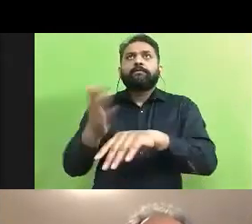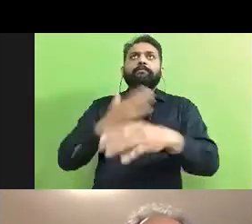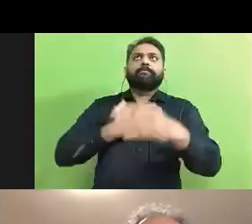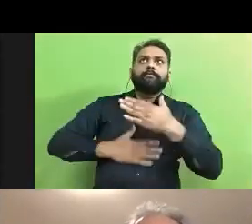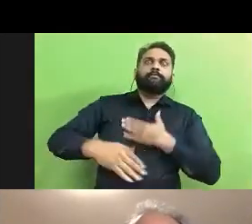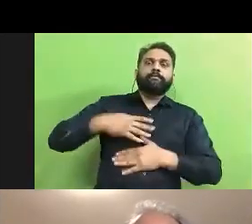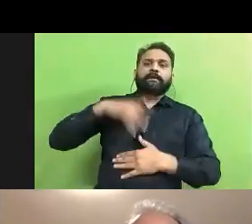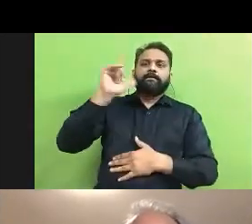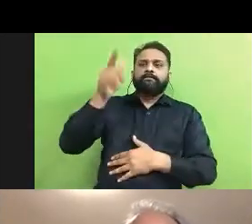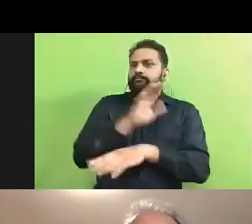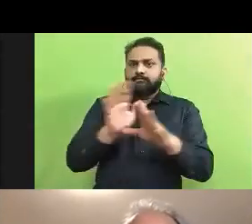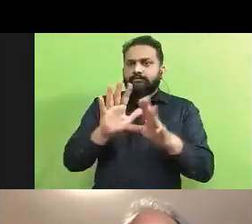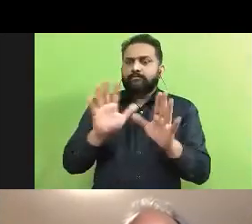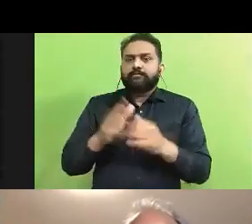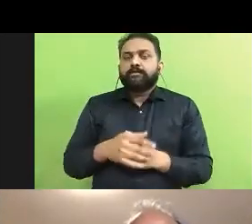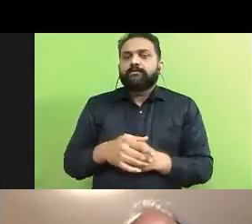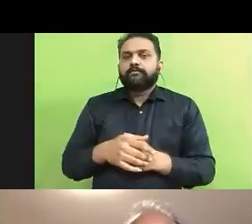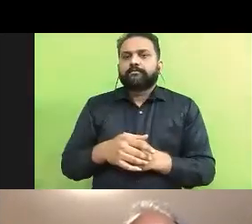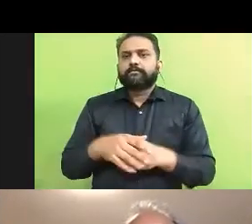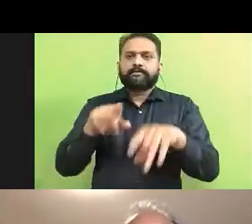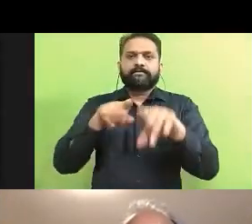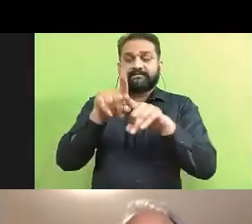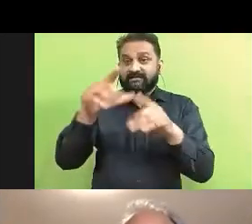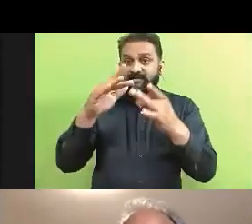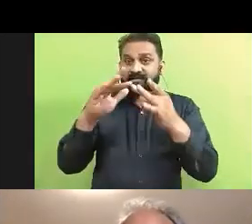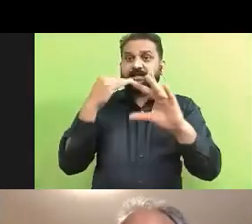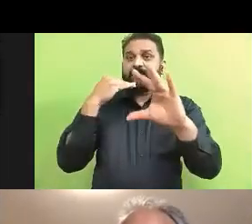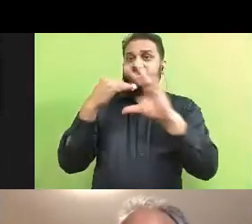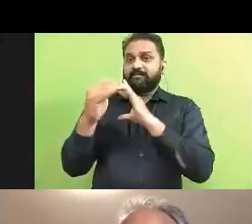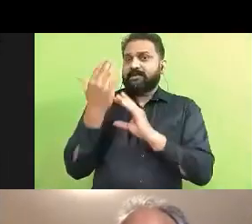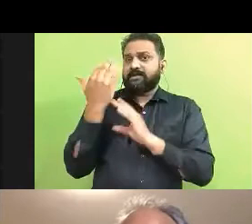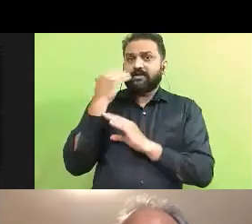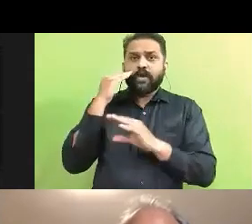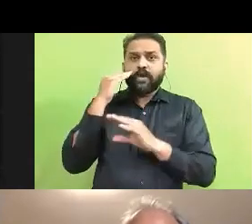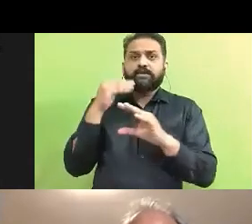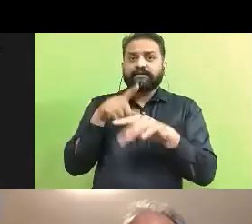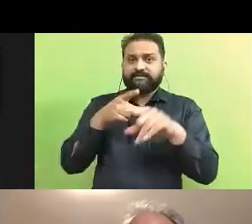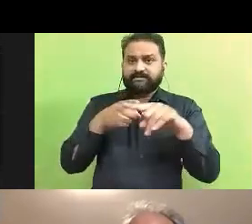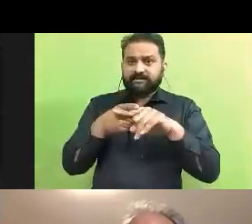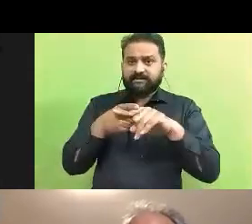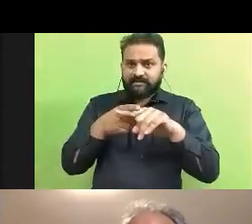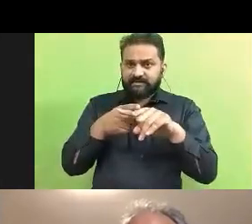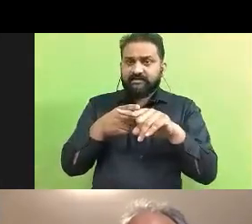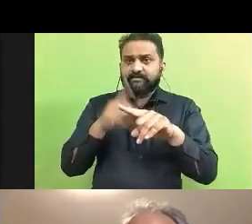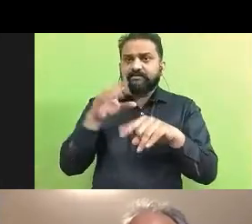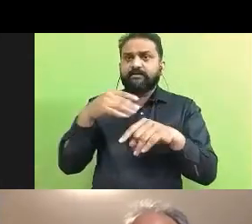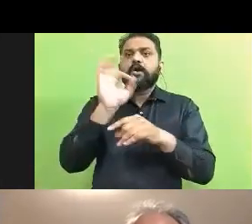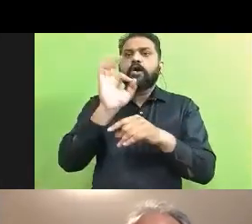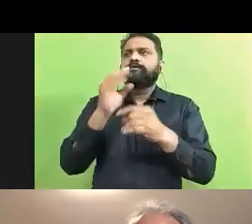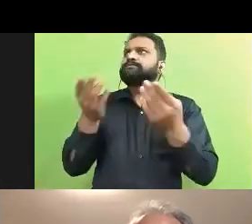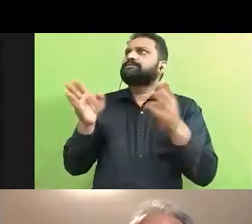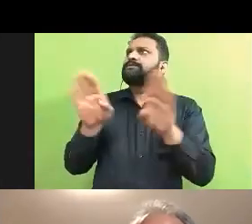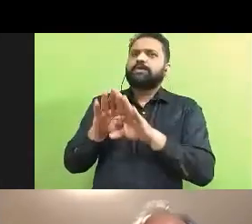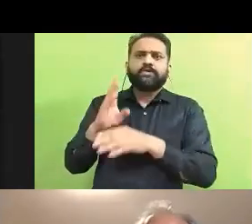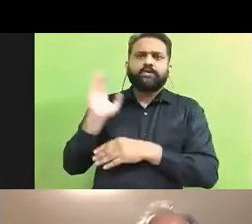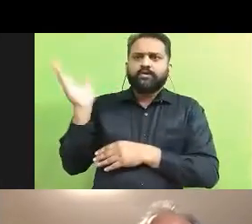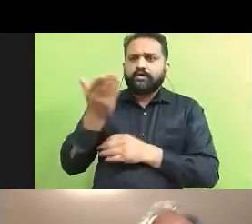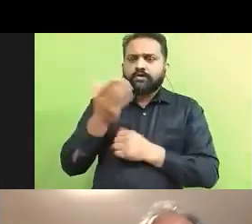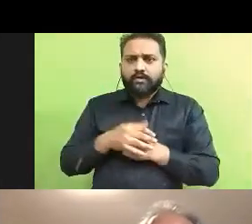so assuming the email was sent on saturday when the office is closed and the person who comes